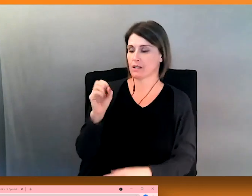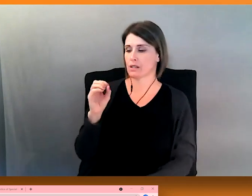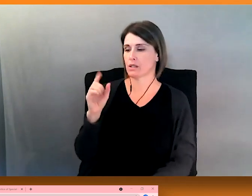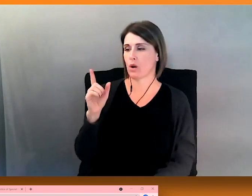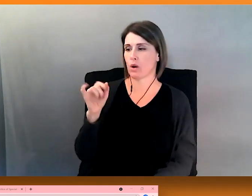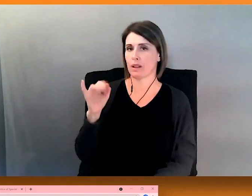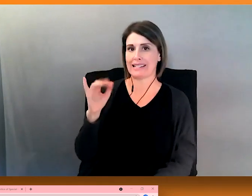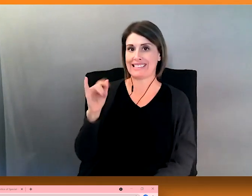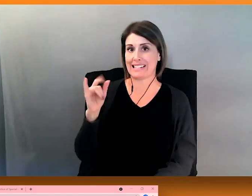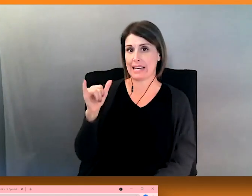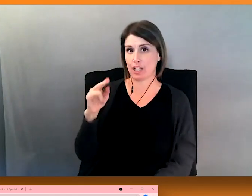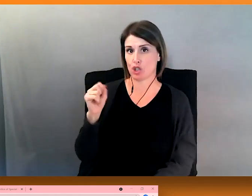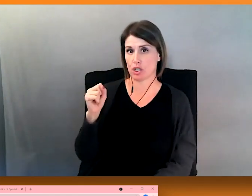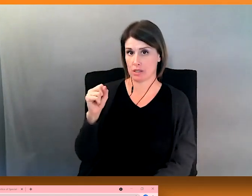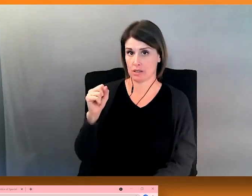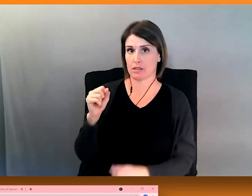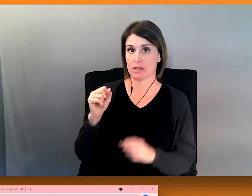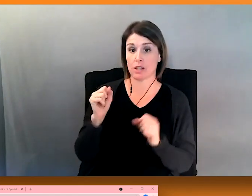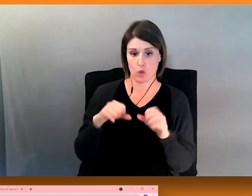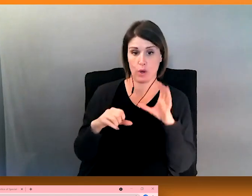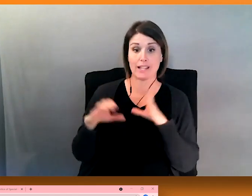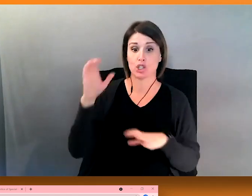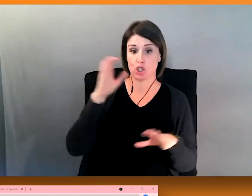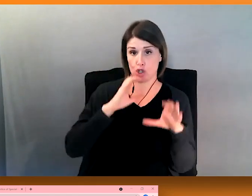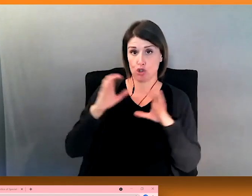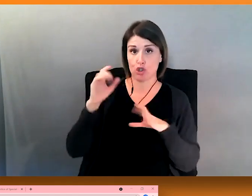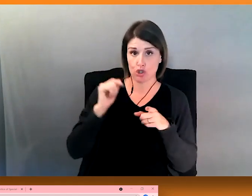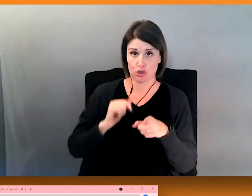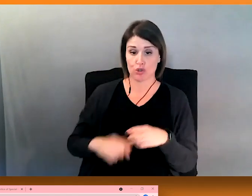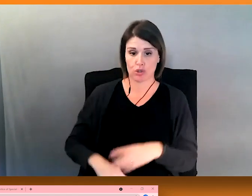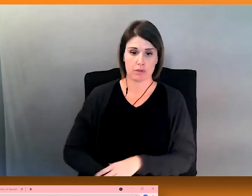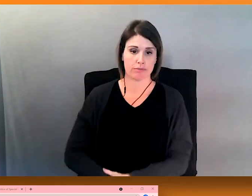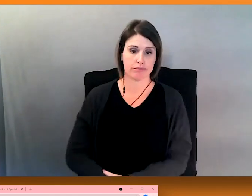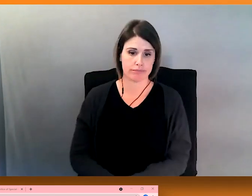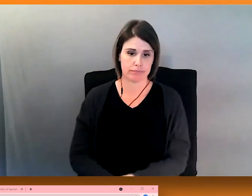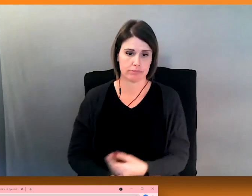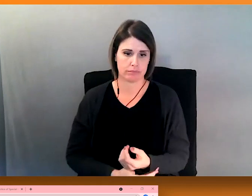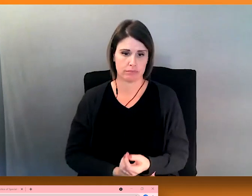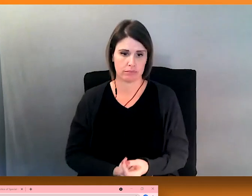Hope I've got it. You can search pre-solicitations.